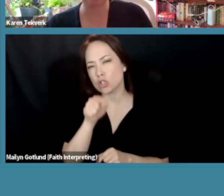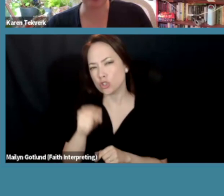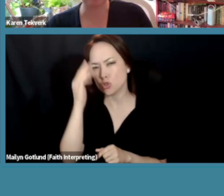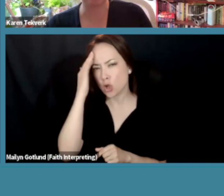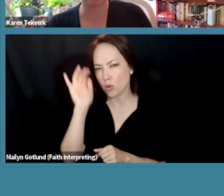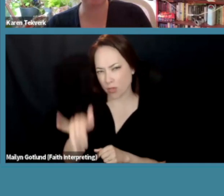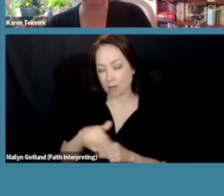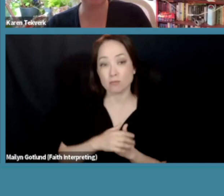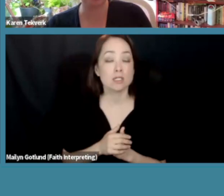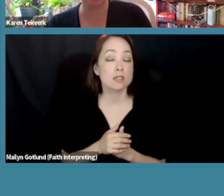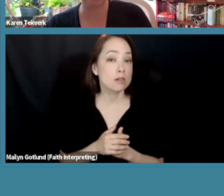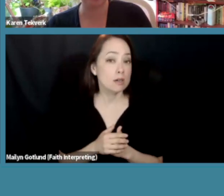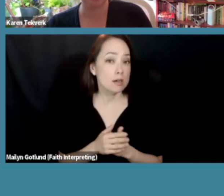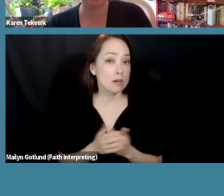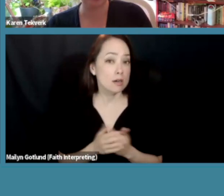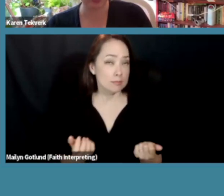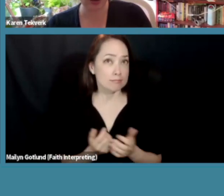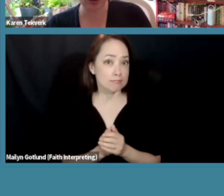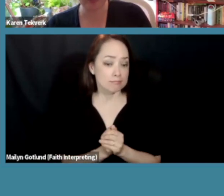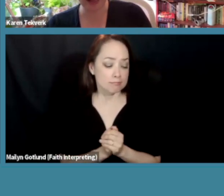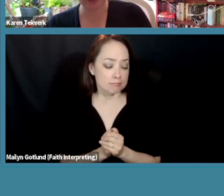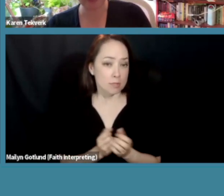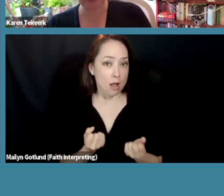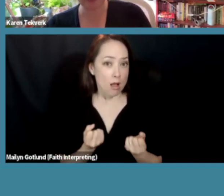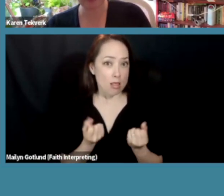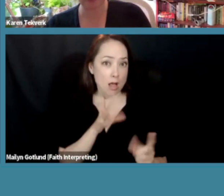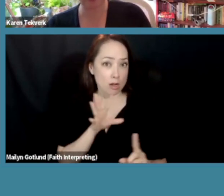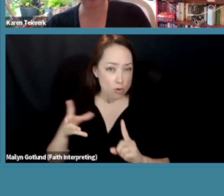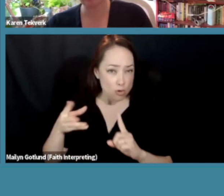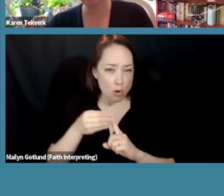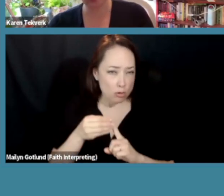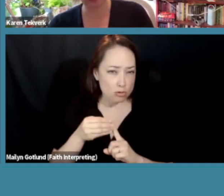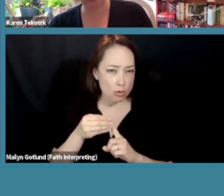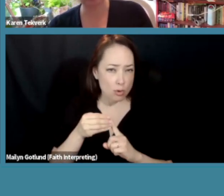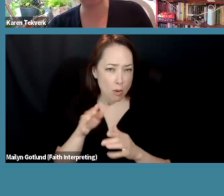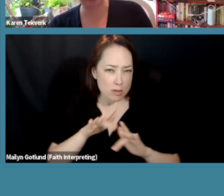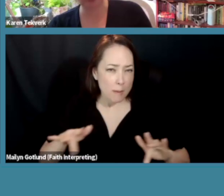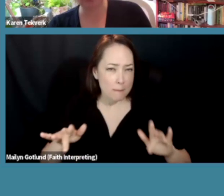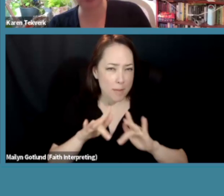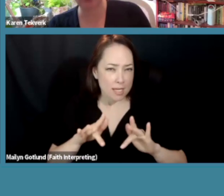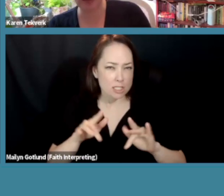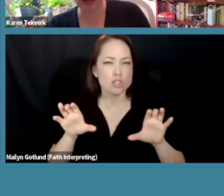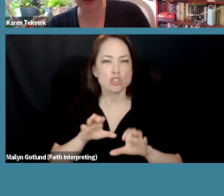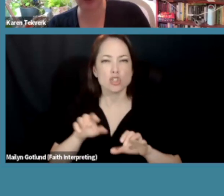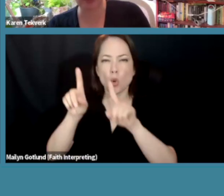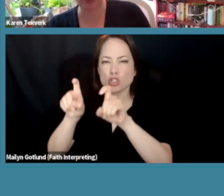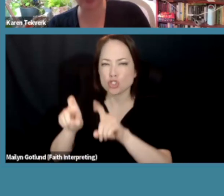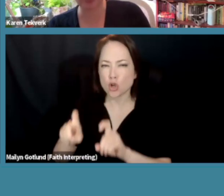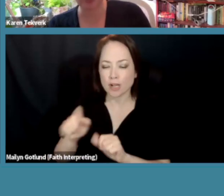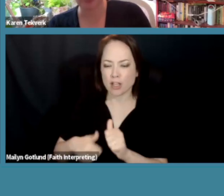A lot of cultural spaces do surveys, do follow-ups, get feedback from folks.